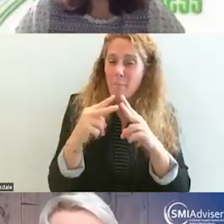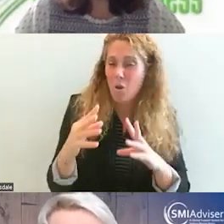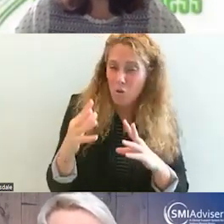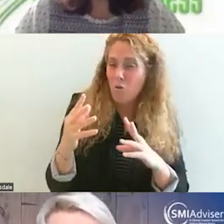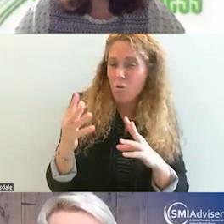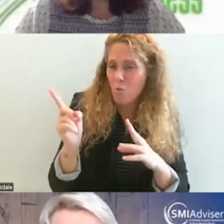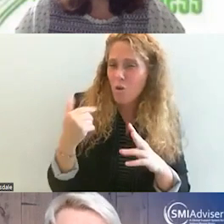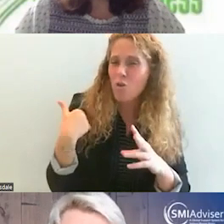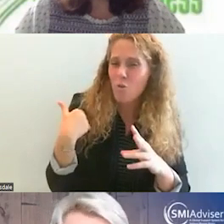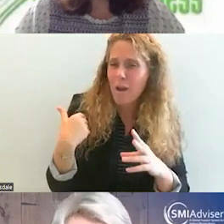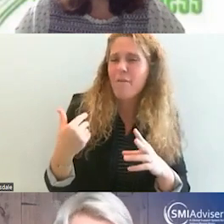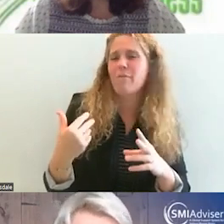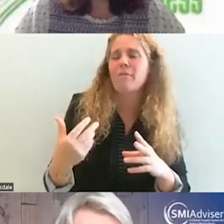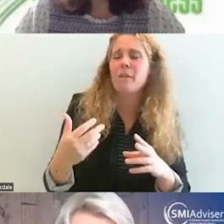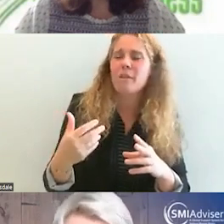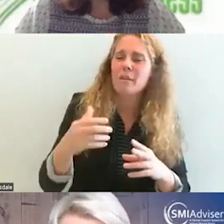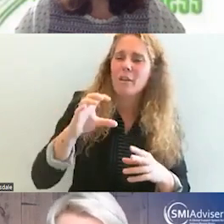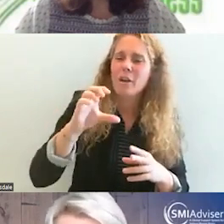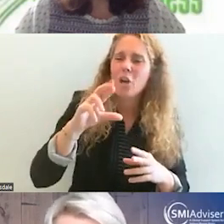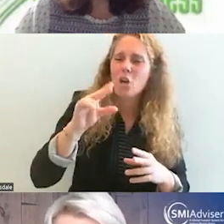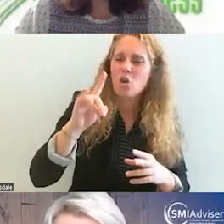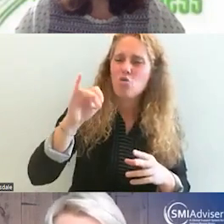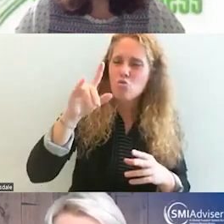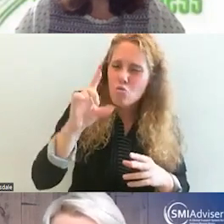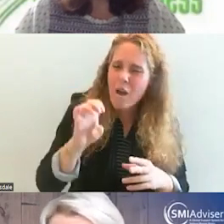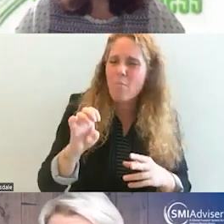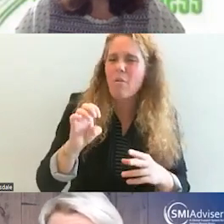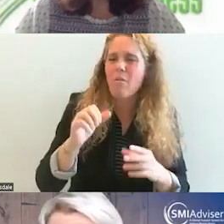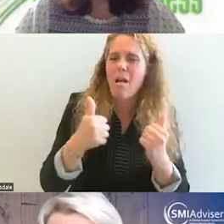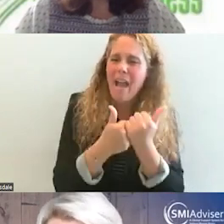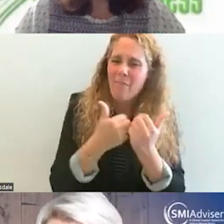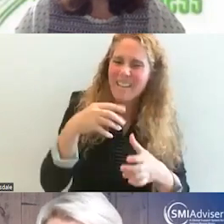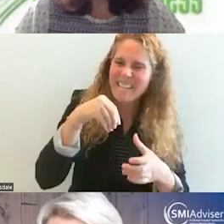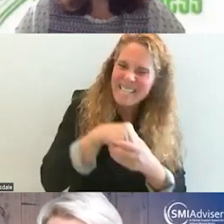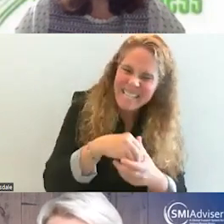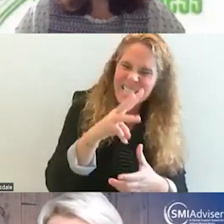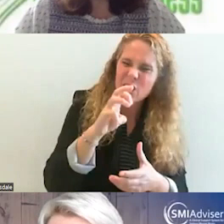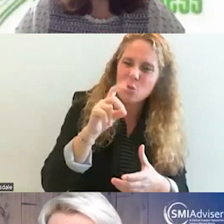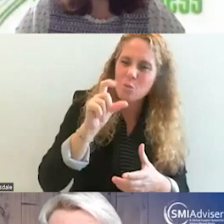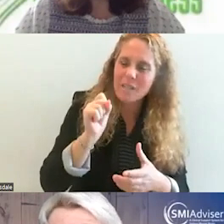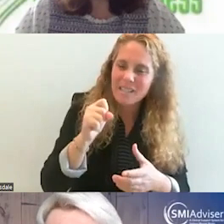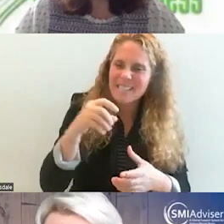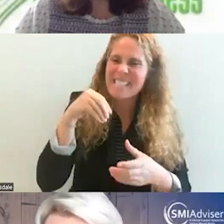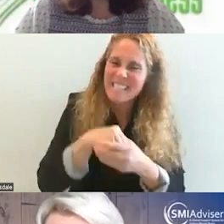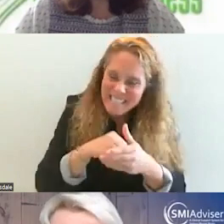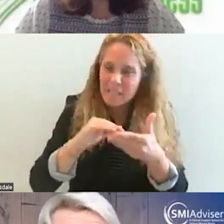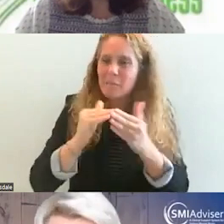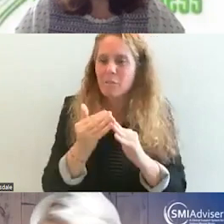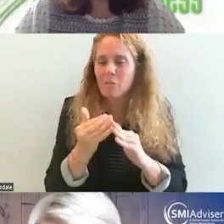INCREDIBLE ADVOCATES WHO ARE IN THE WEEDS IN THEIR COMMUNITY AND HAVE YOU A LEADER LIKE JENNA, WHO IS LISTENING, AND WANTS TO